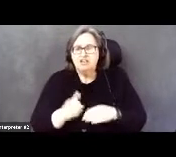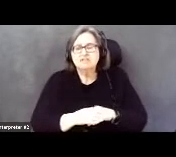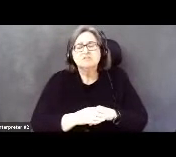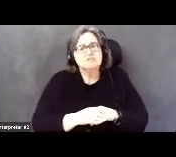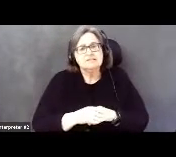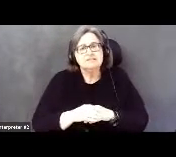need to address these